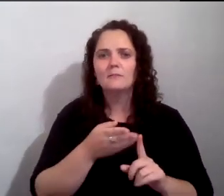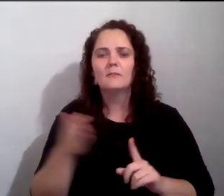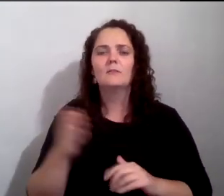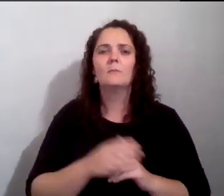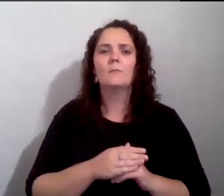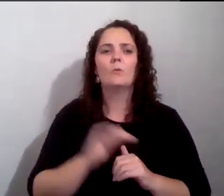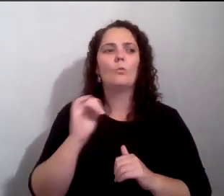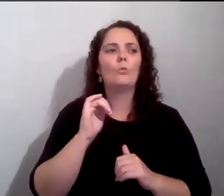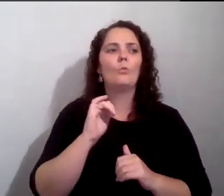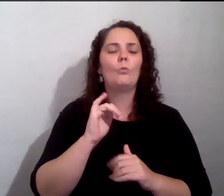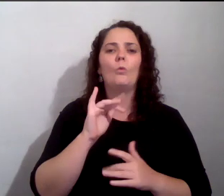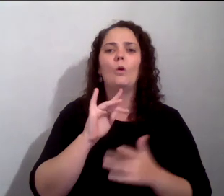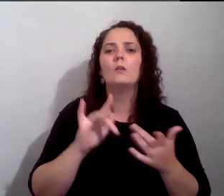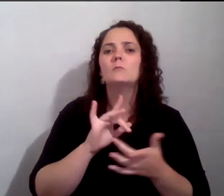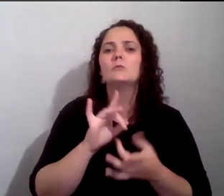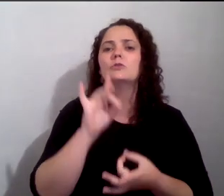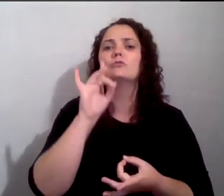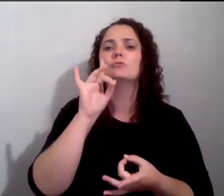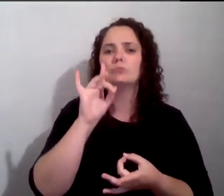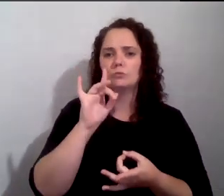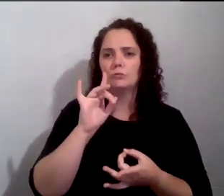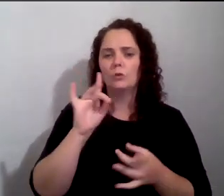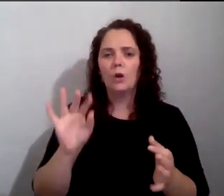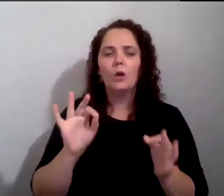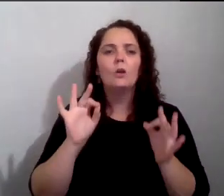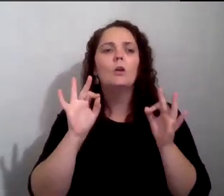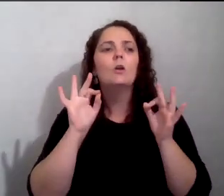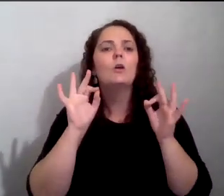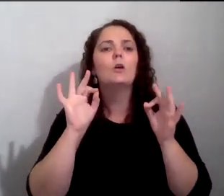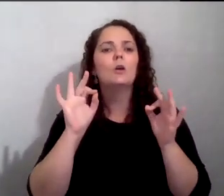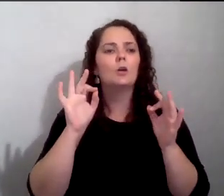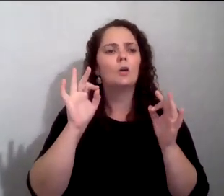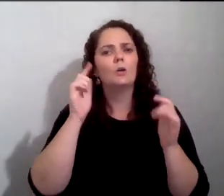or holy or spiritual ciphers or idealized portraits of aristocrats.